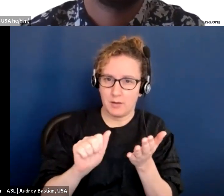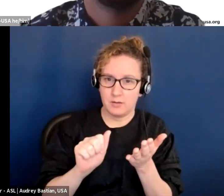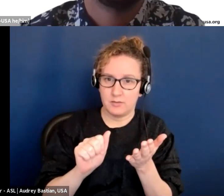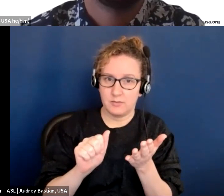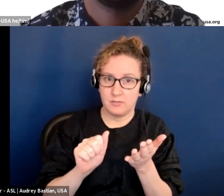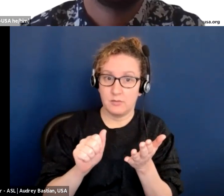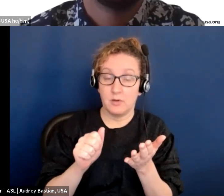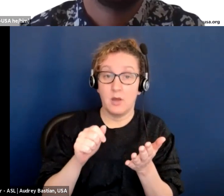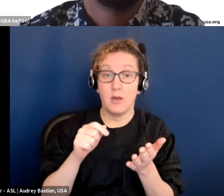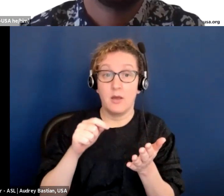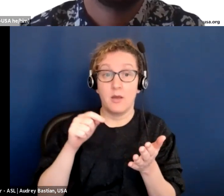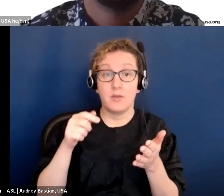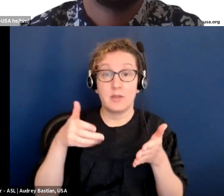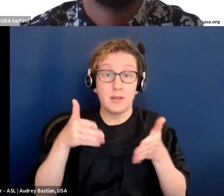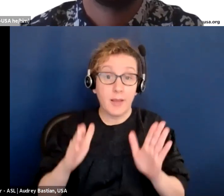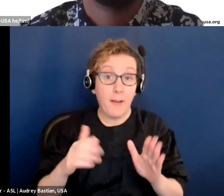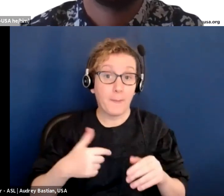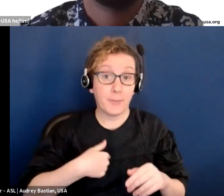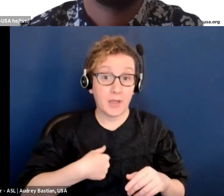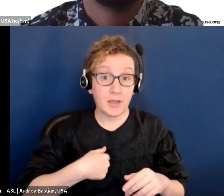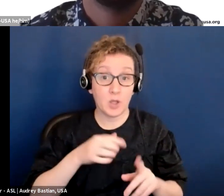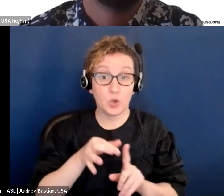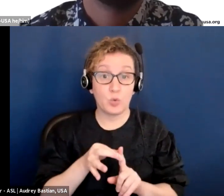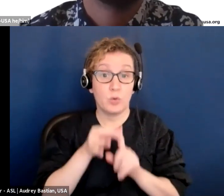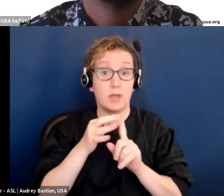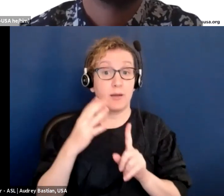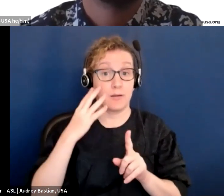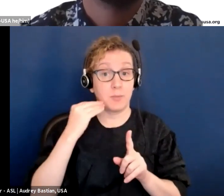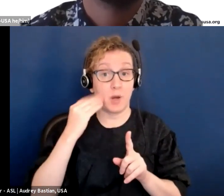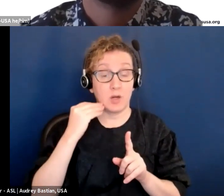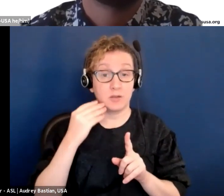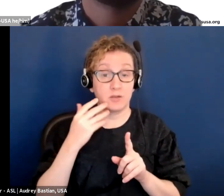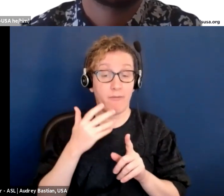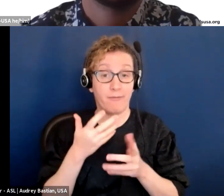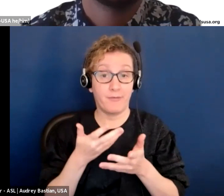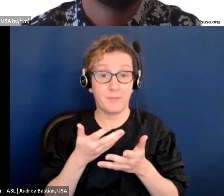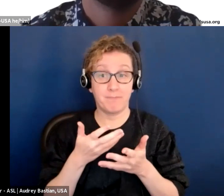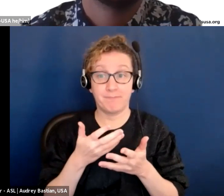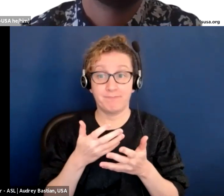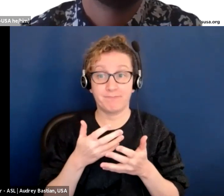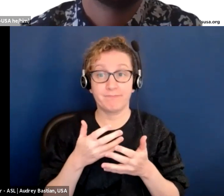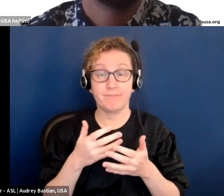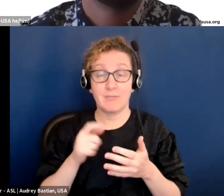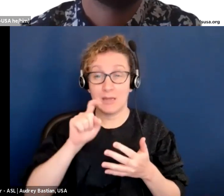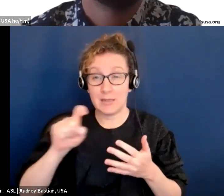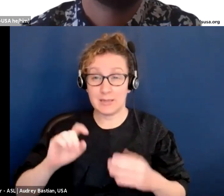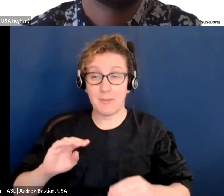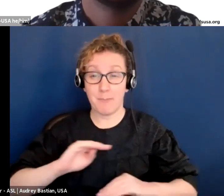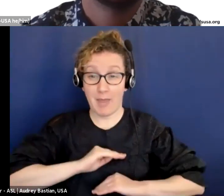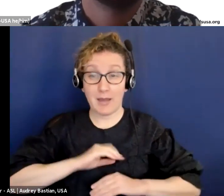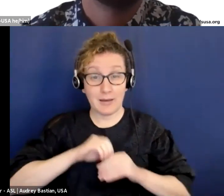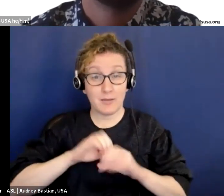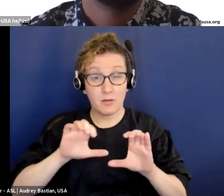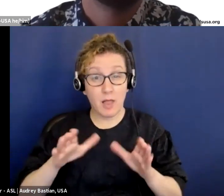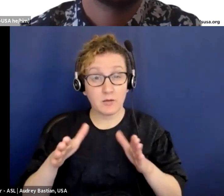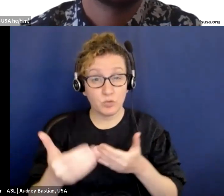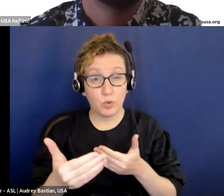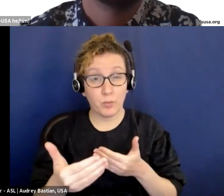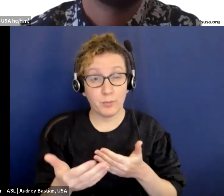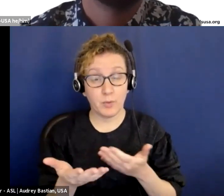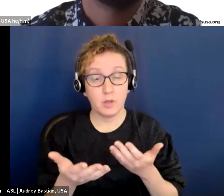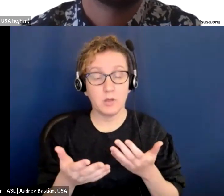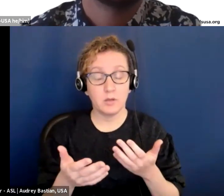This allowed me the unique experience of getting my needs met in the classroom. Being able